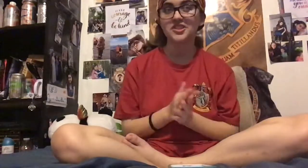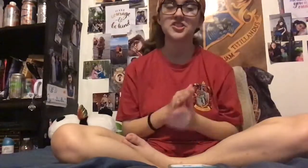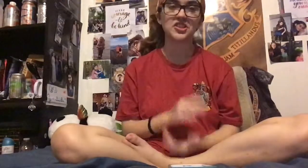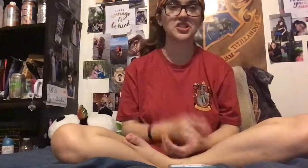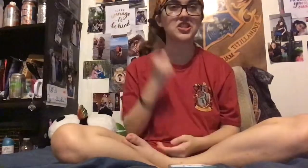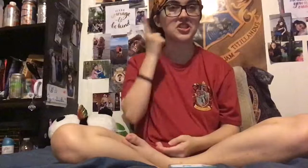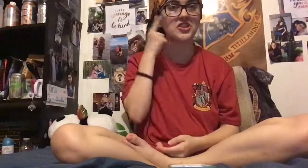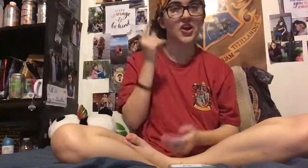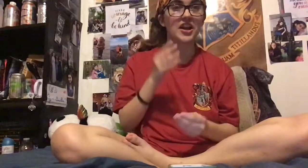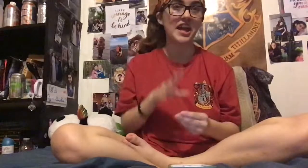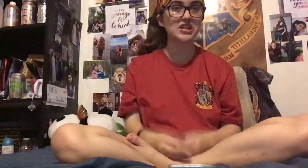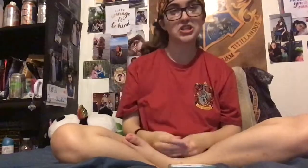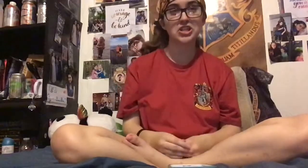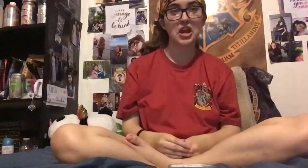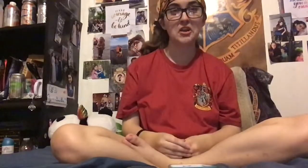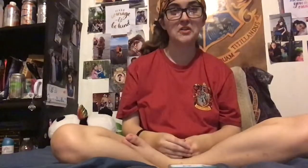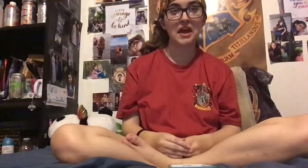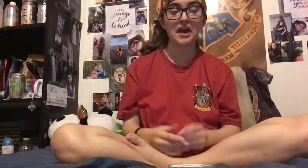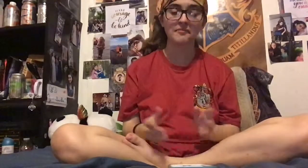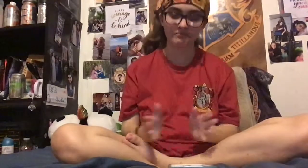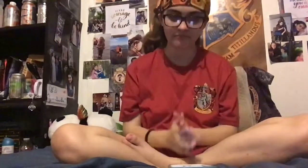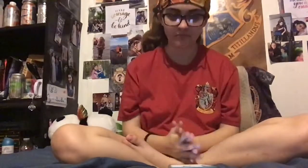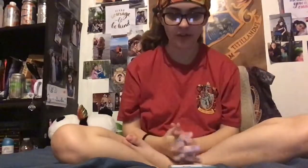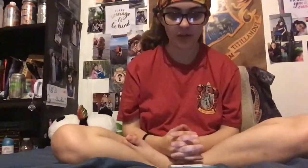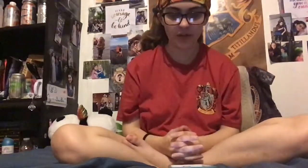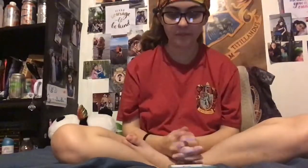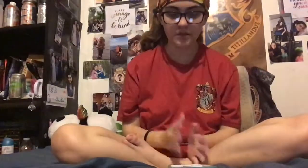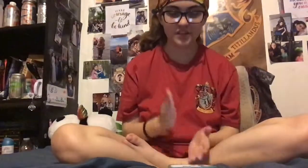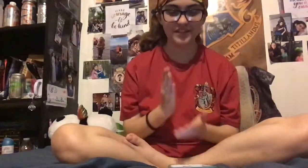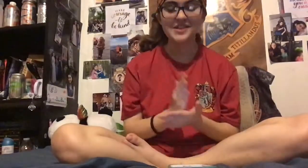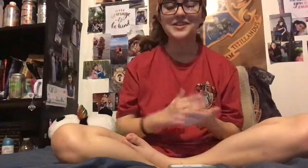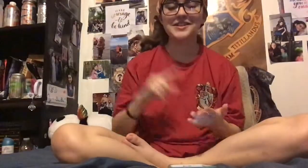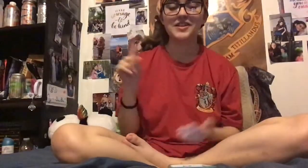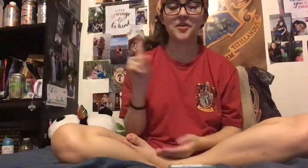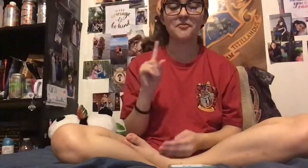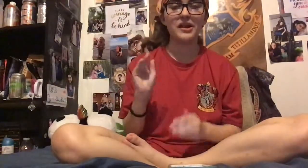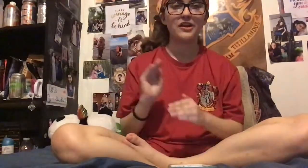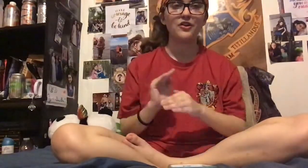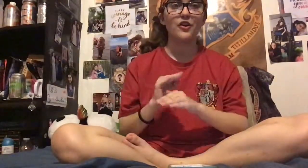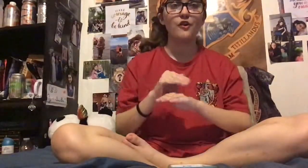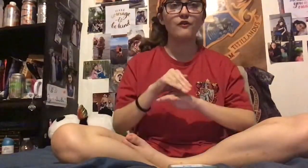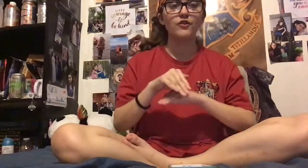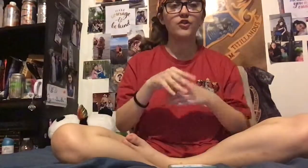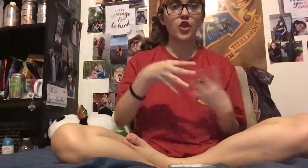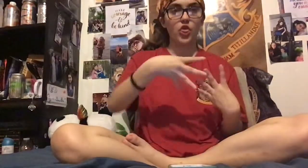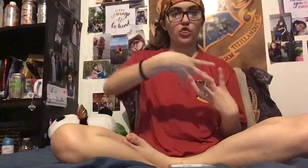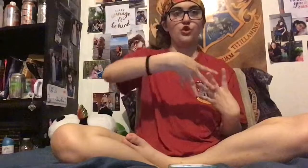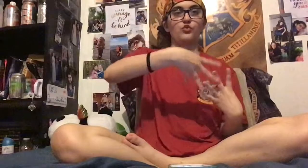Just thought I'd share that Okay Somewhere over the rainbow